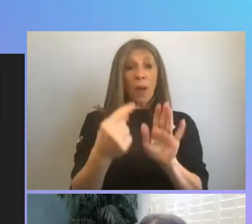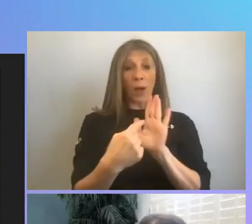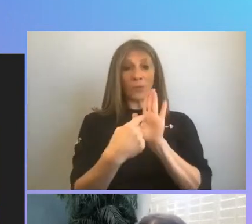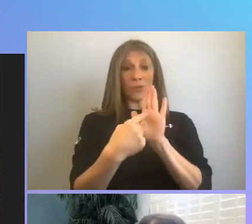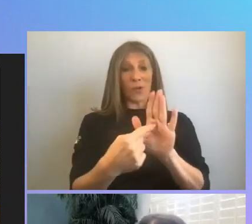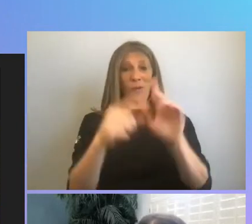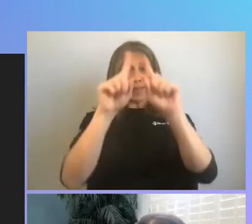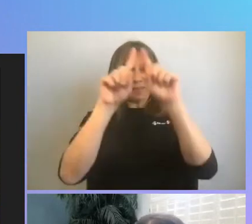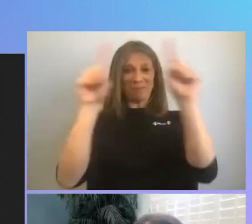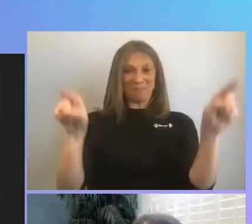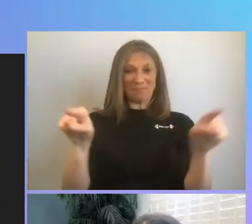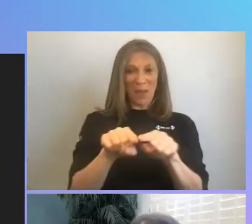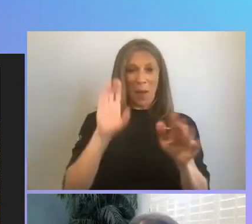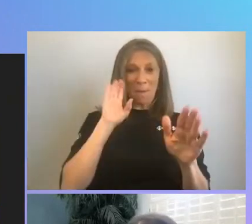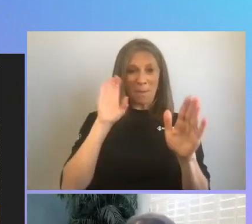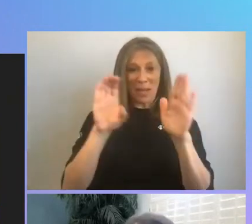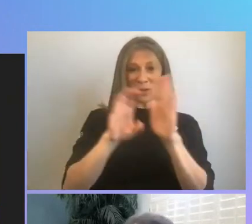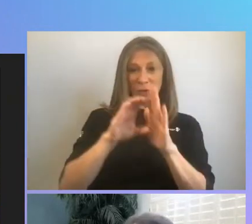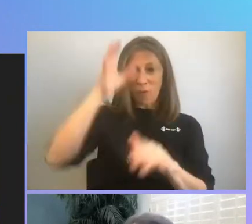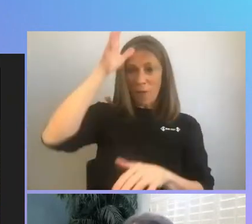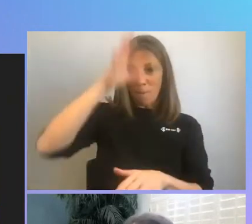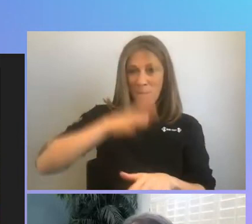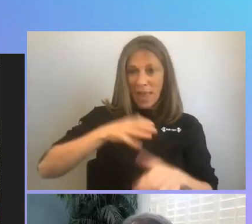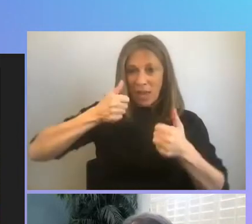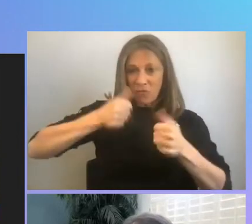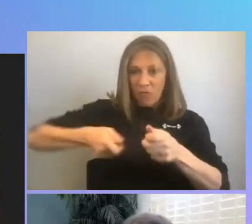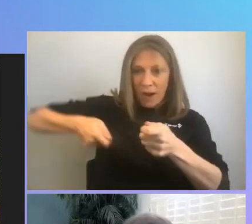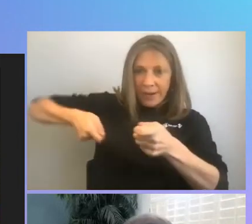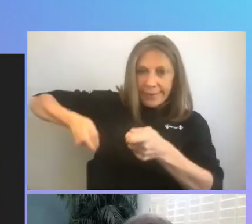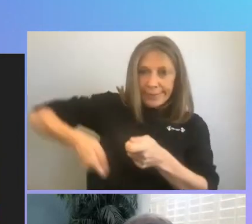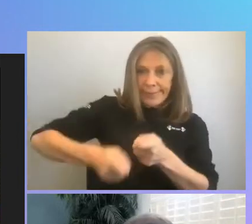image of a man trying to dig with a shovel and he's let's